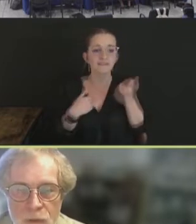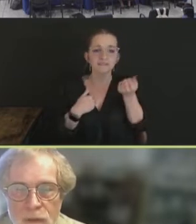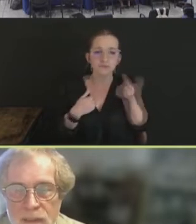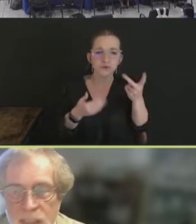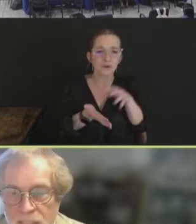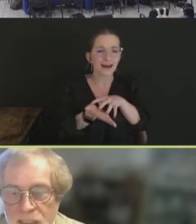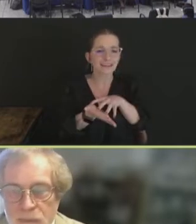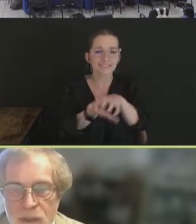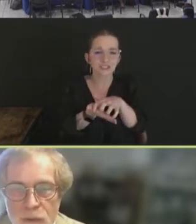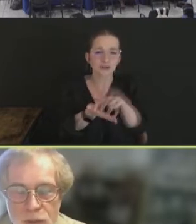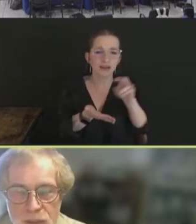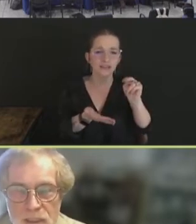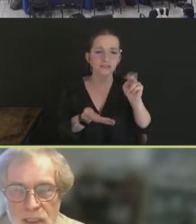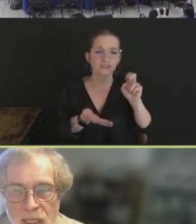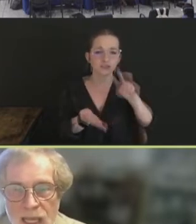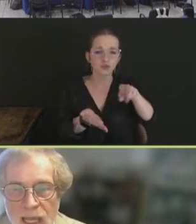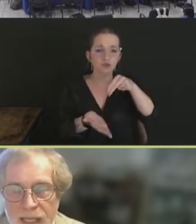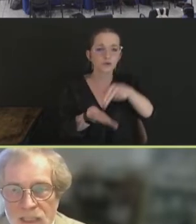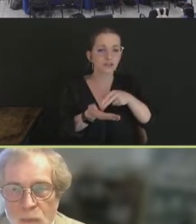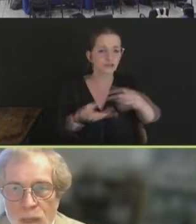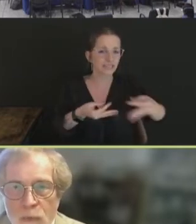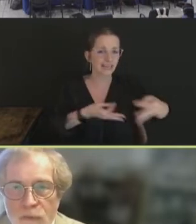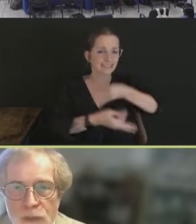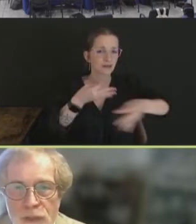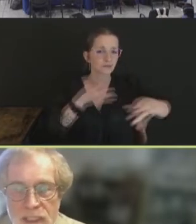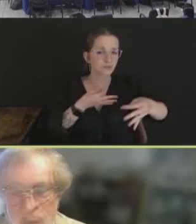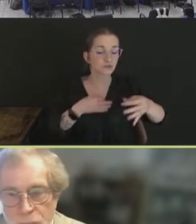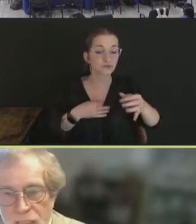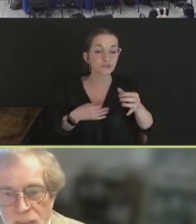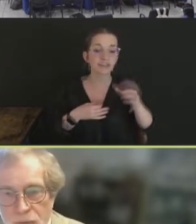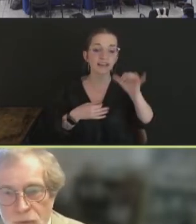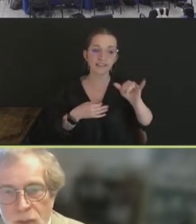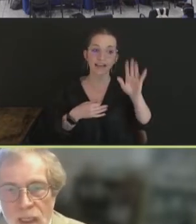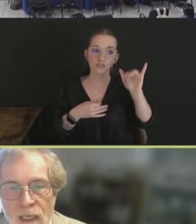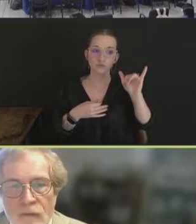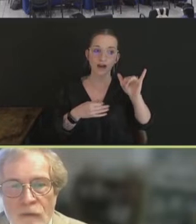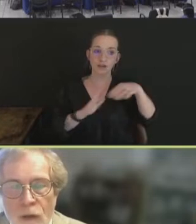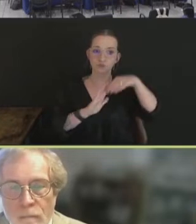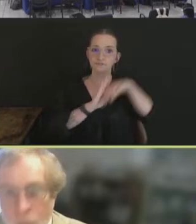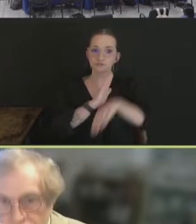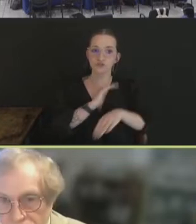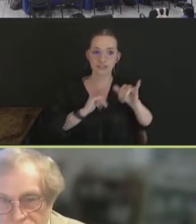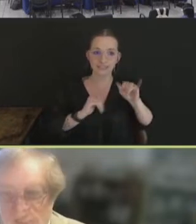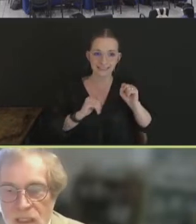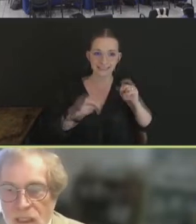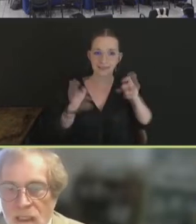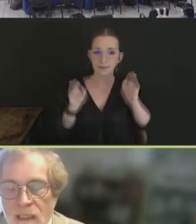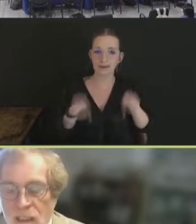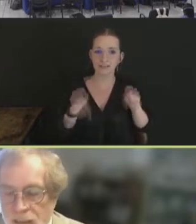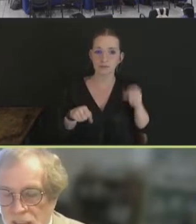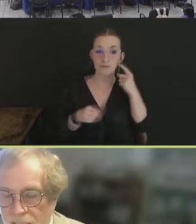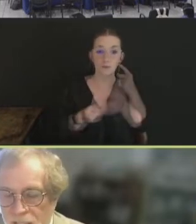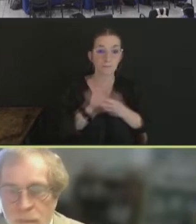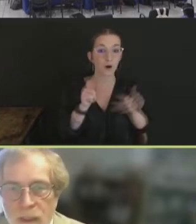nucleotide substitutions, and that's why reversion is possible for both of these settings, but